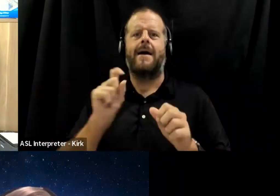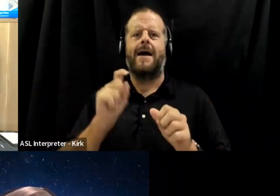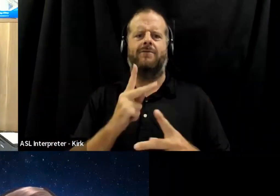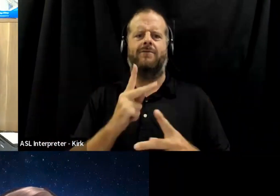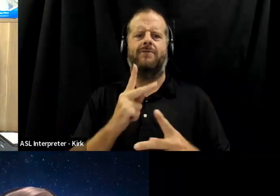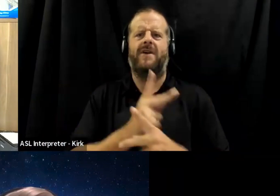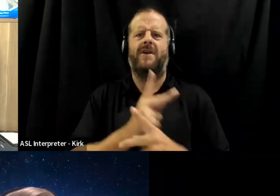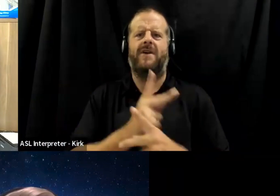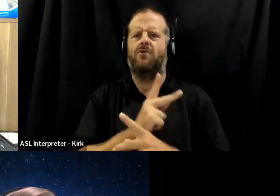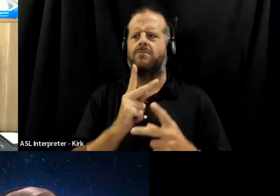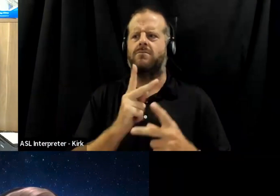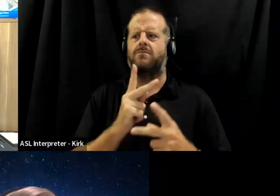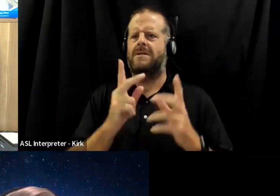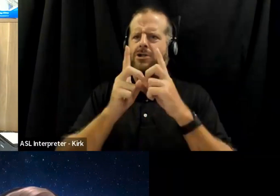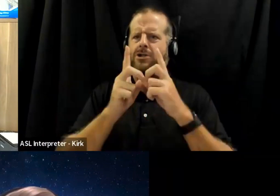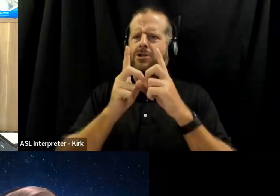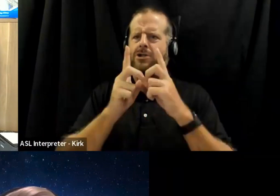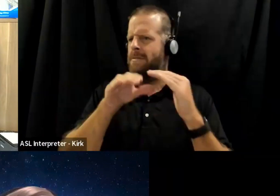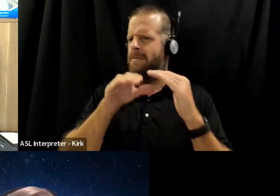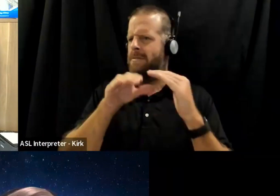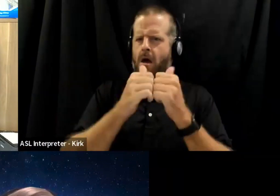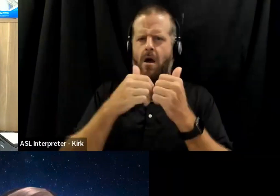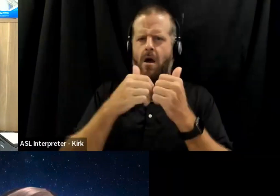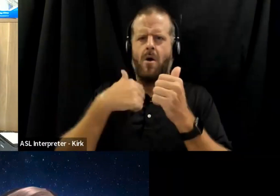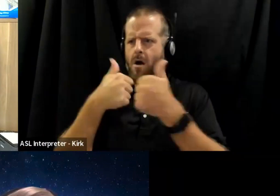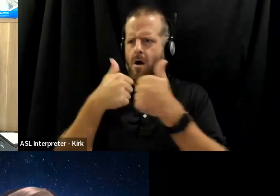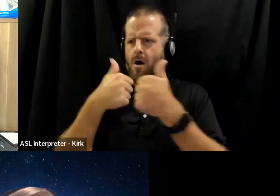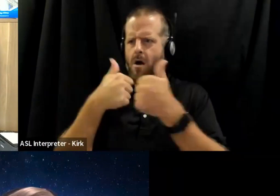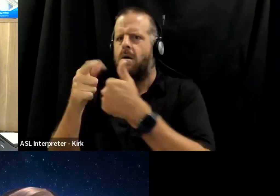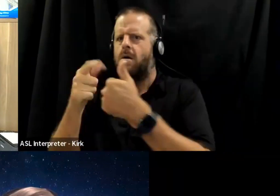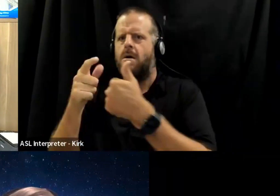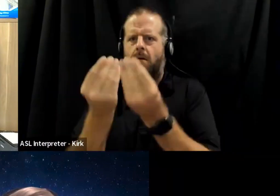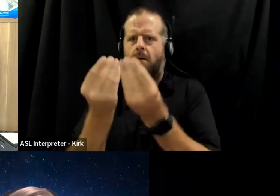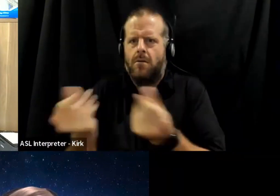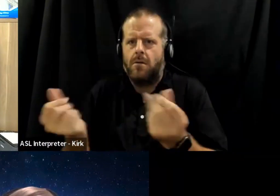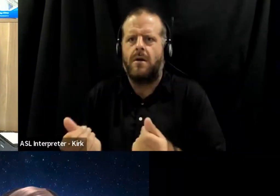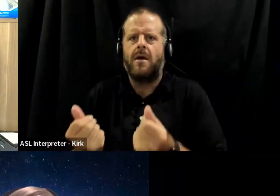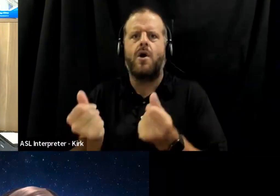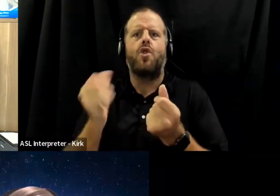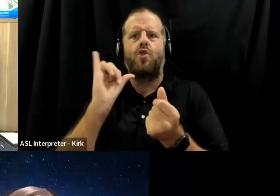digital accessibility barrier that's in your way. And you need to find a work around for each one.